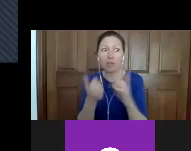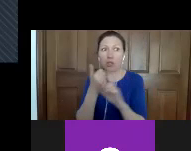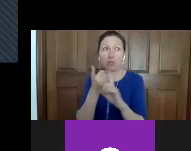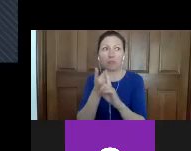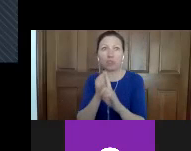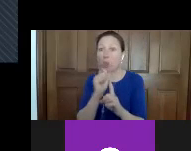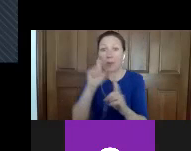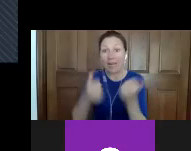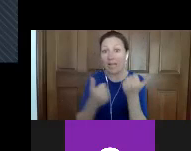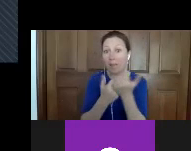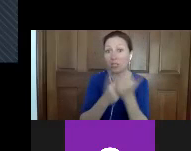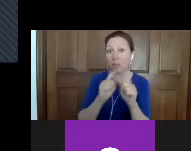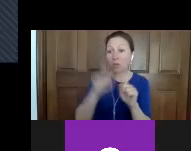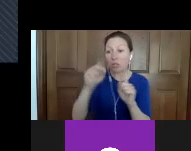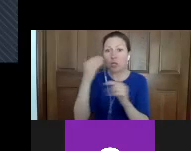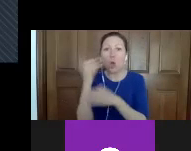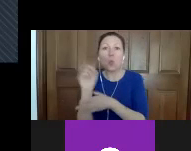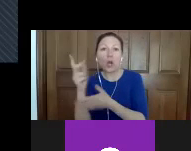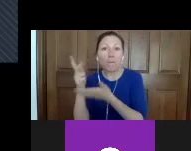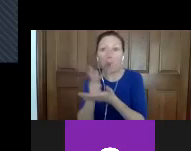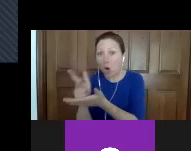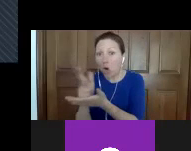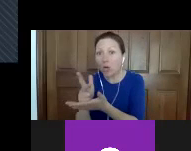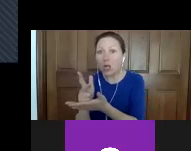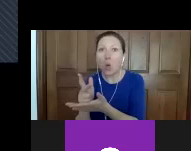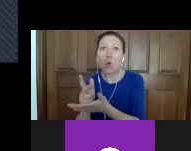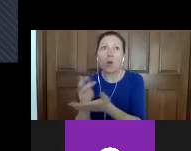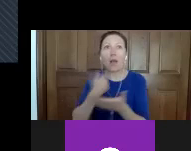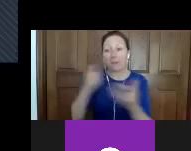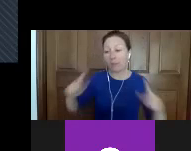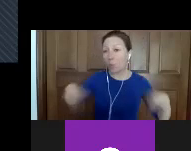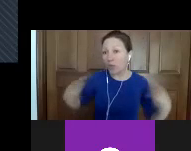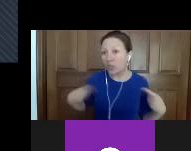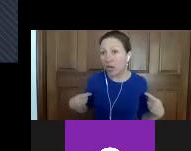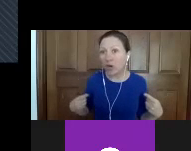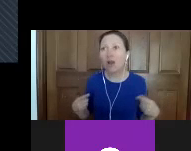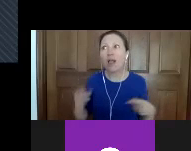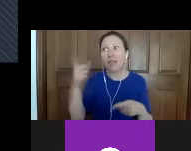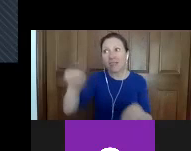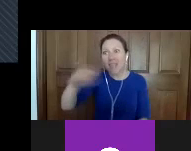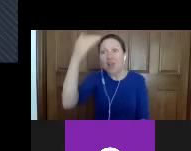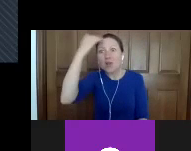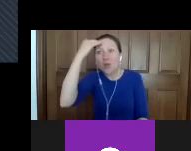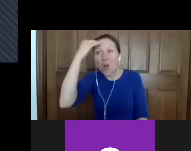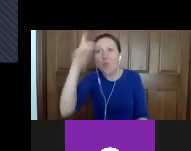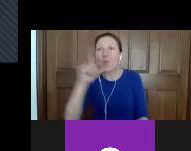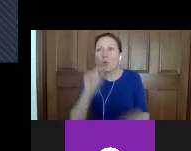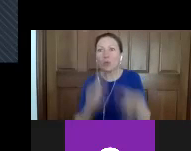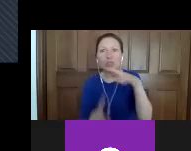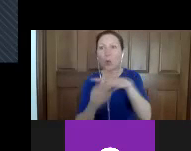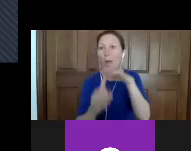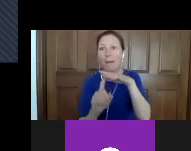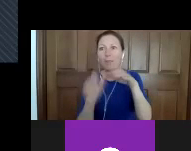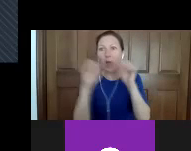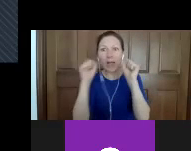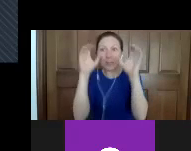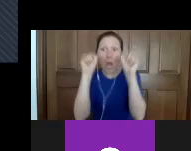There's this middle category of semivisible. Excuse me. And this is an interesting category.